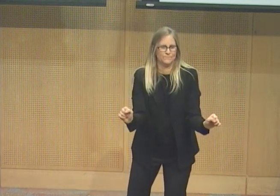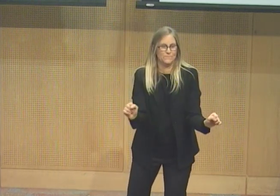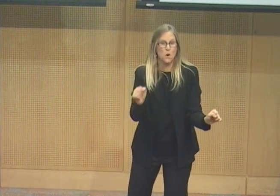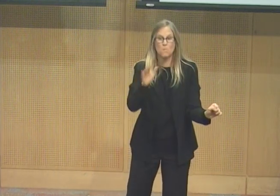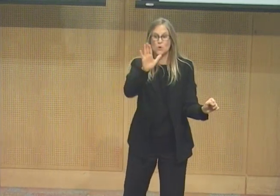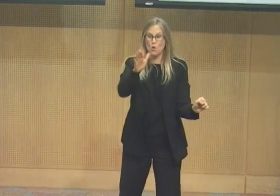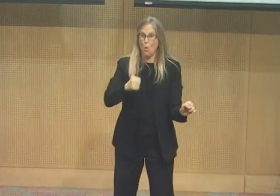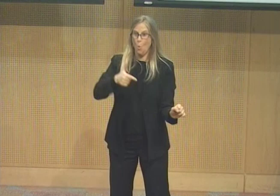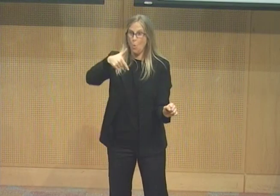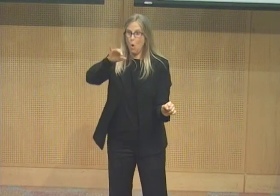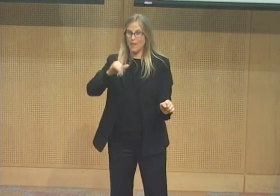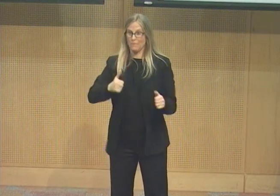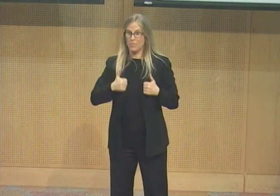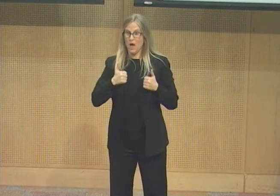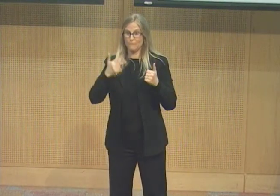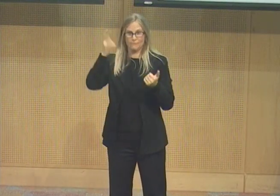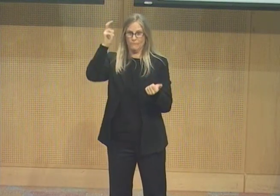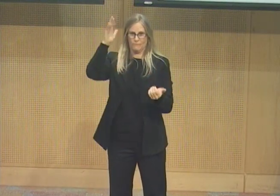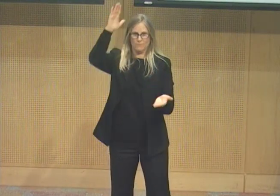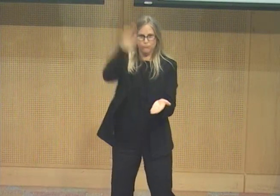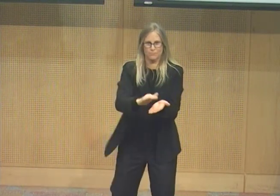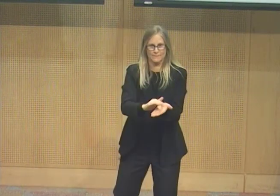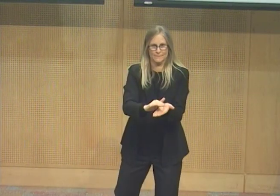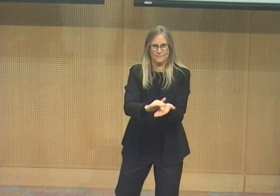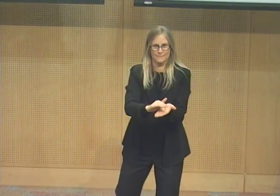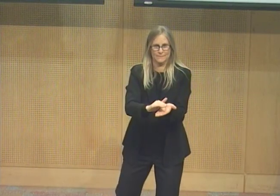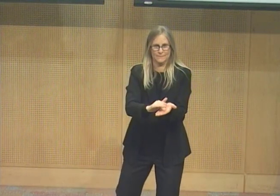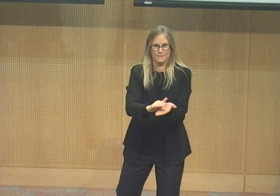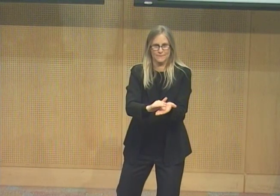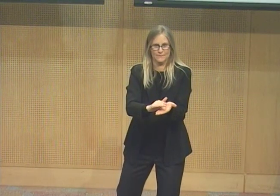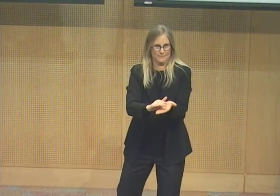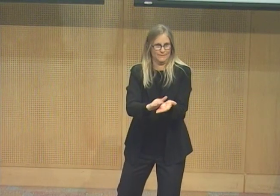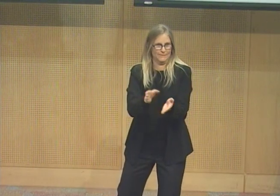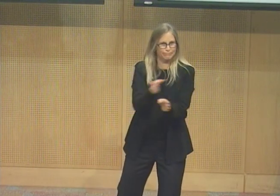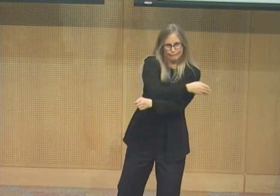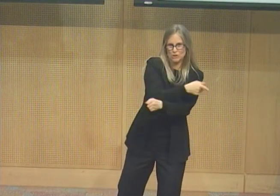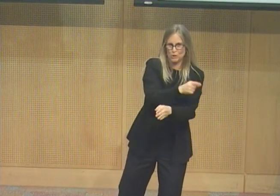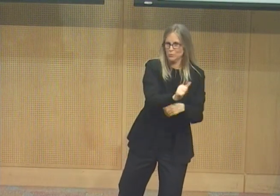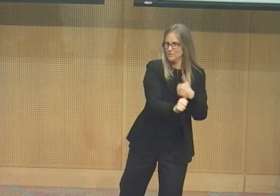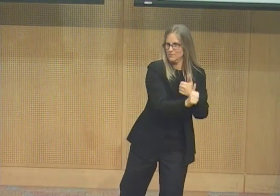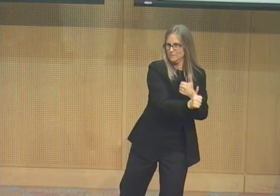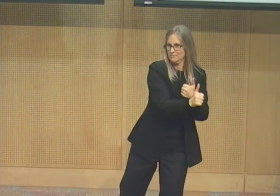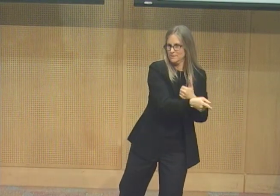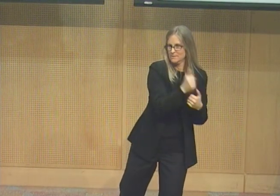You're not safe. Your ability to be safe